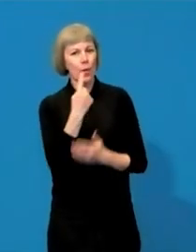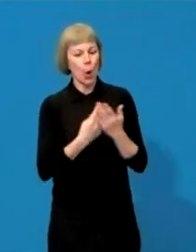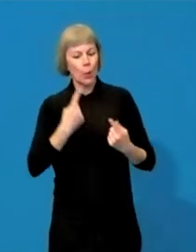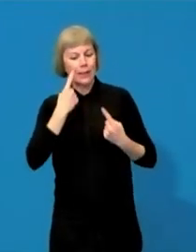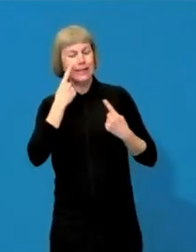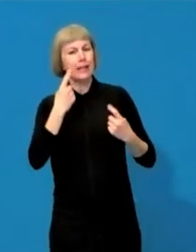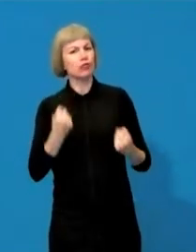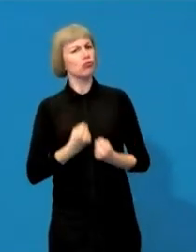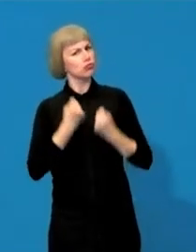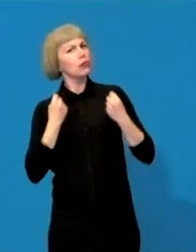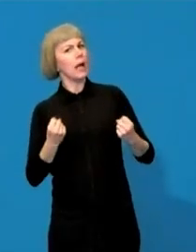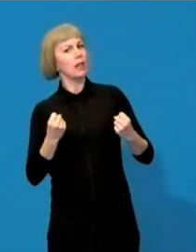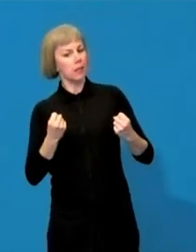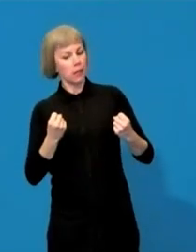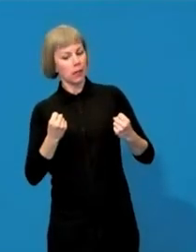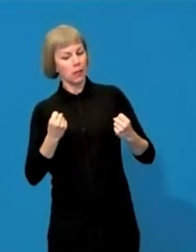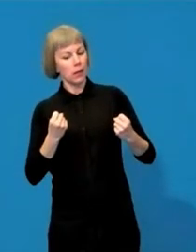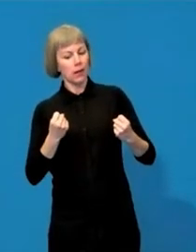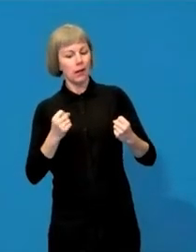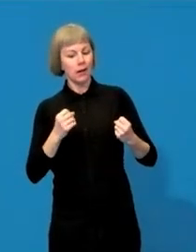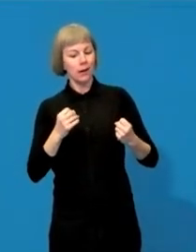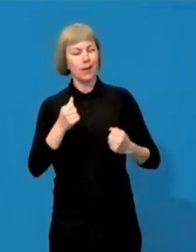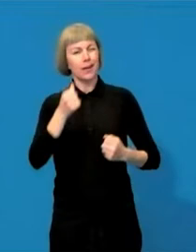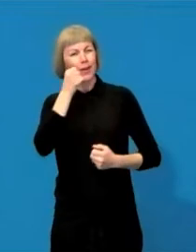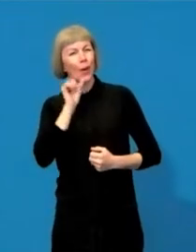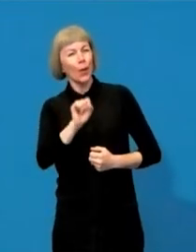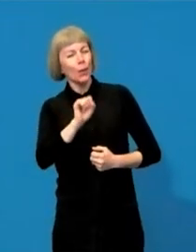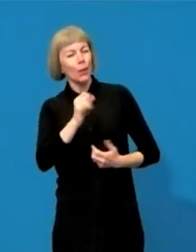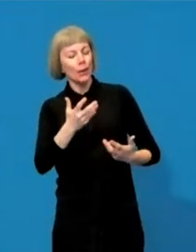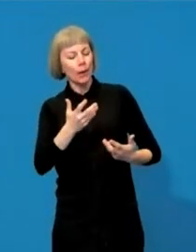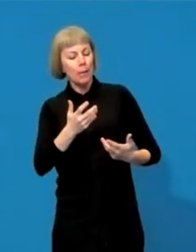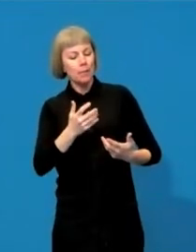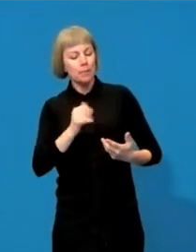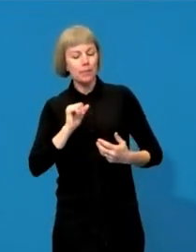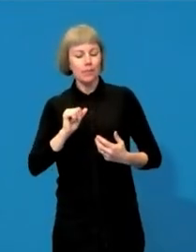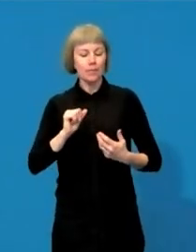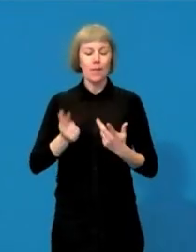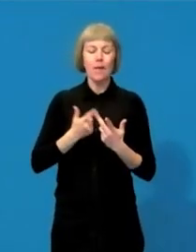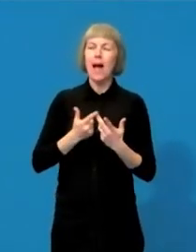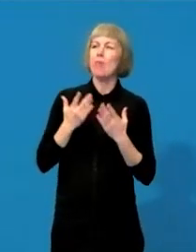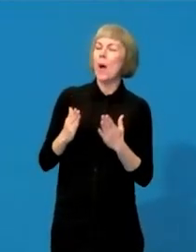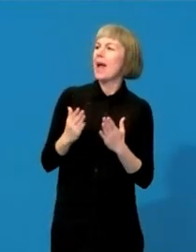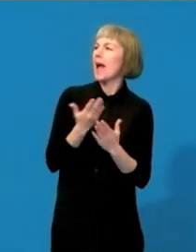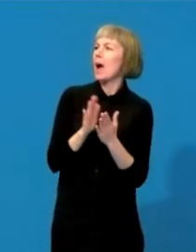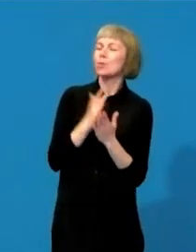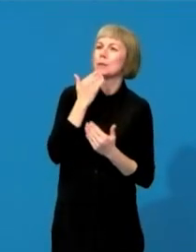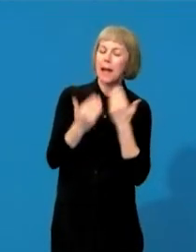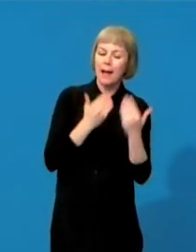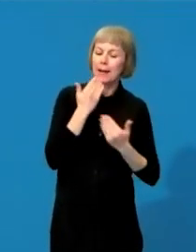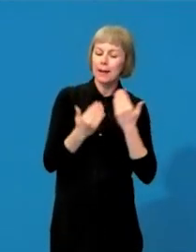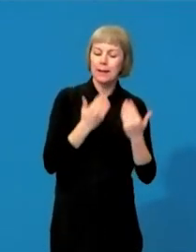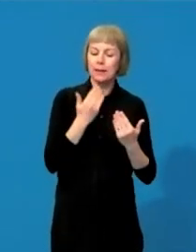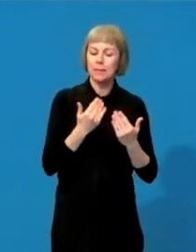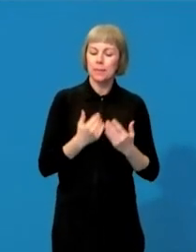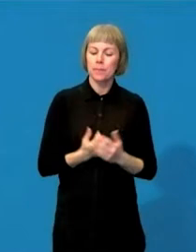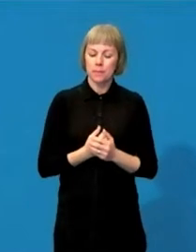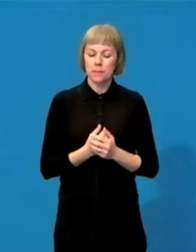We don't see the - they just, you know, I don't know how to explain it because we just